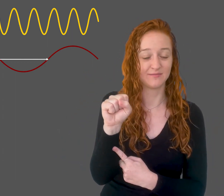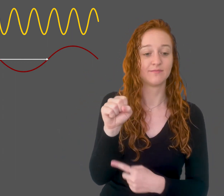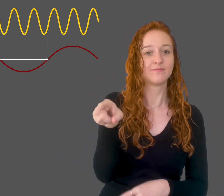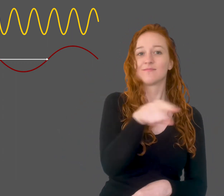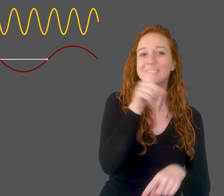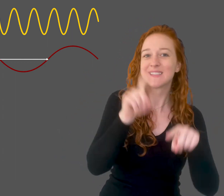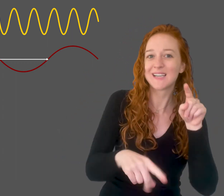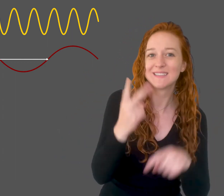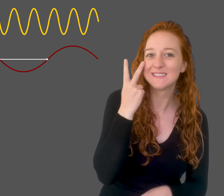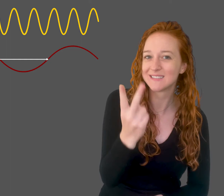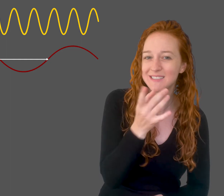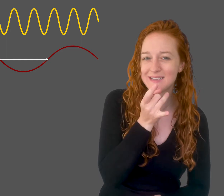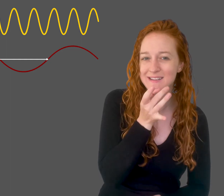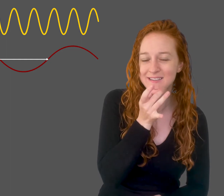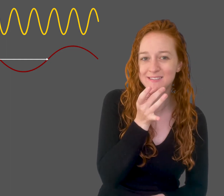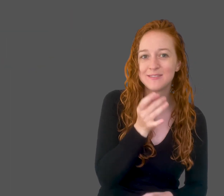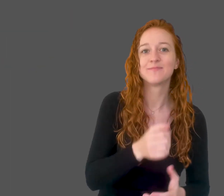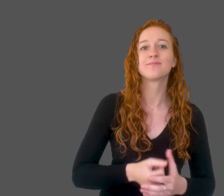which is not visible to the naked eye.